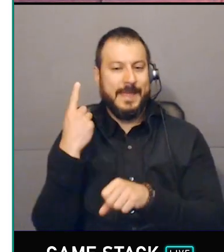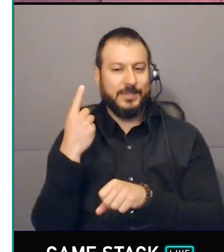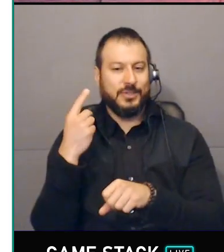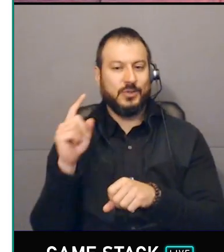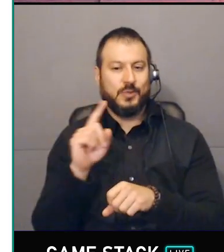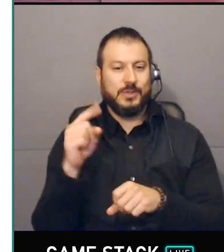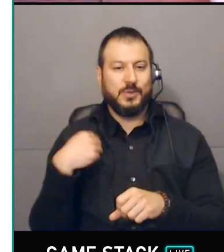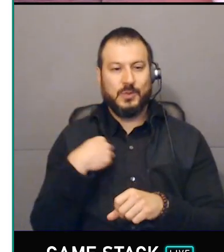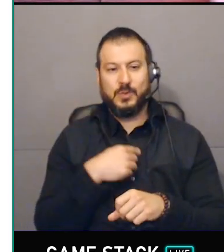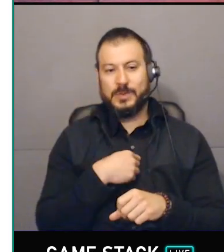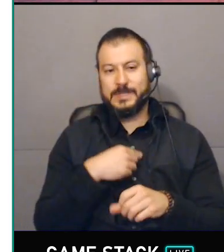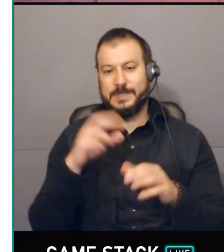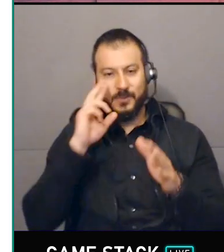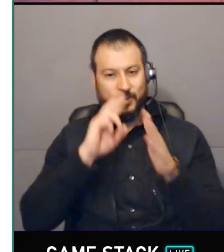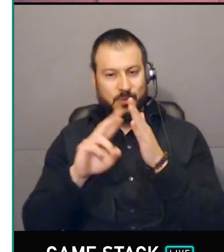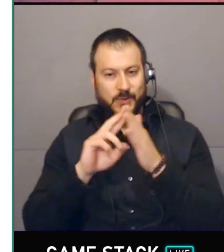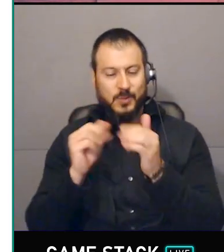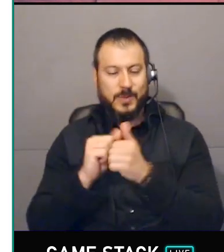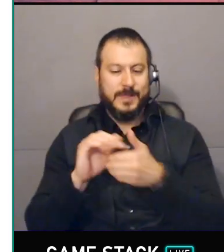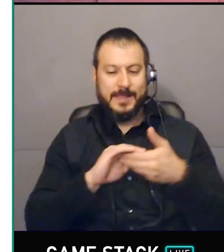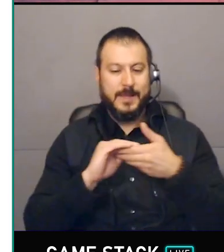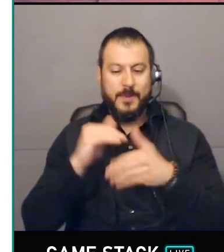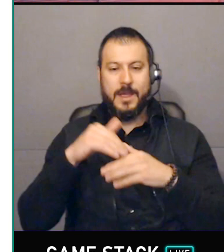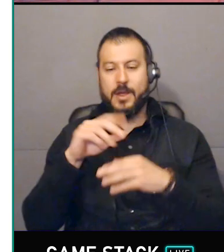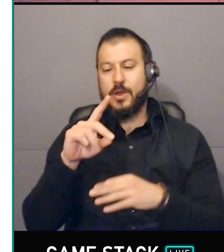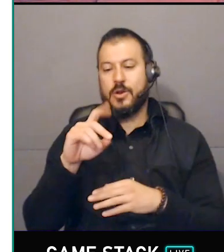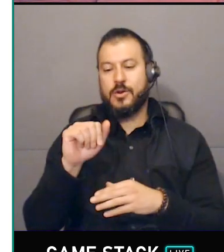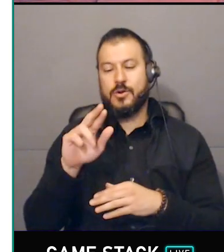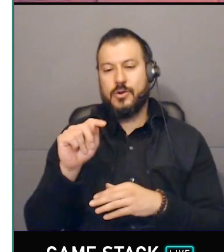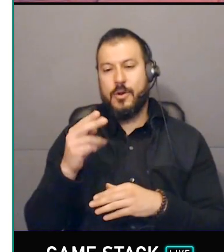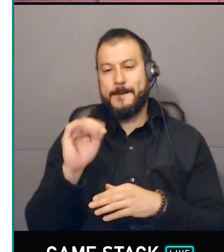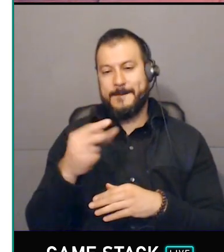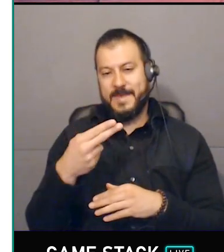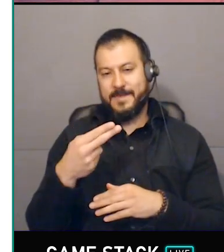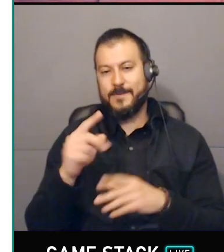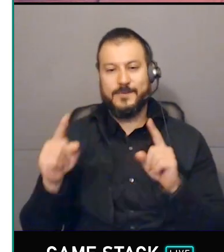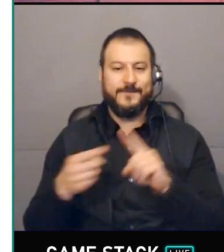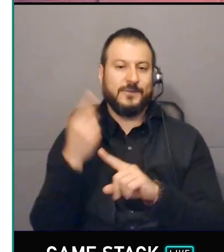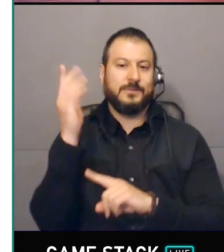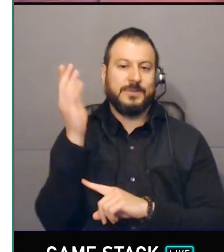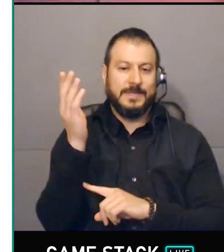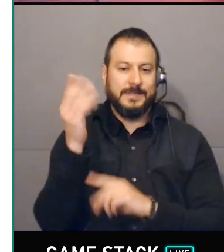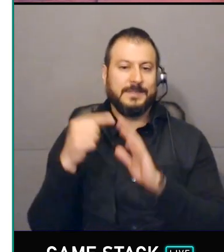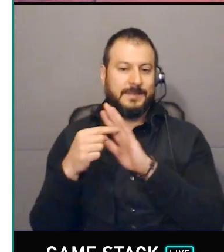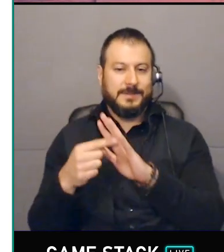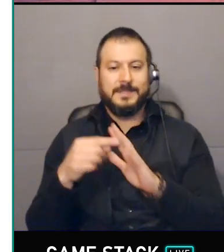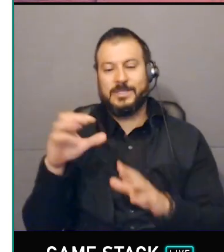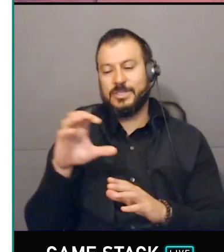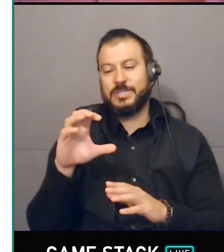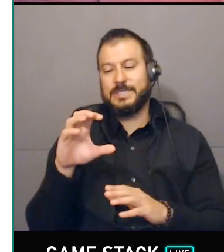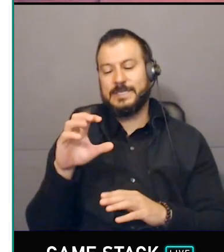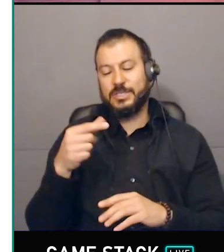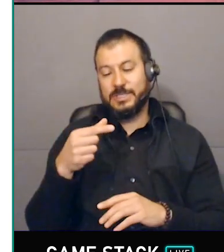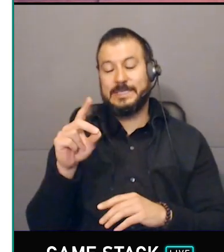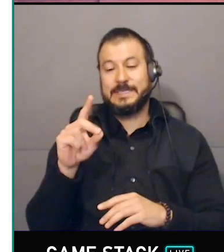including iat SIGGRAPH, where the research with our collaborators at Dartmouth was first presented as well as at GTC,